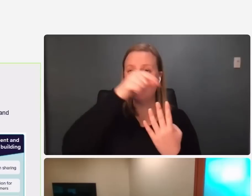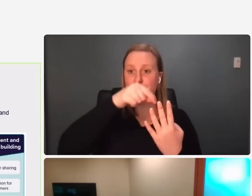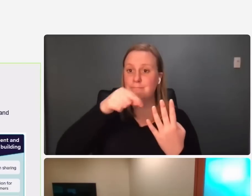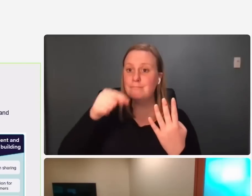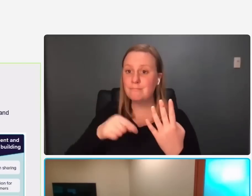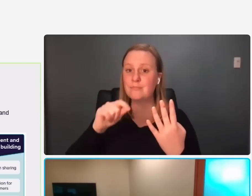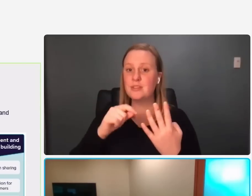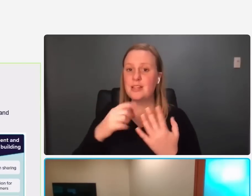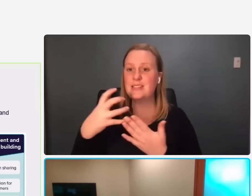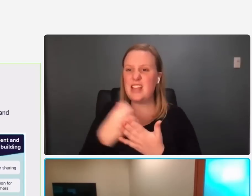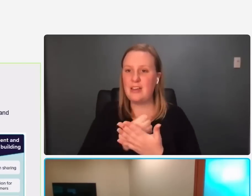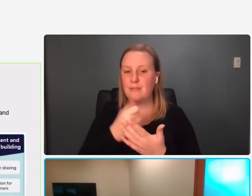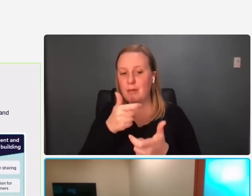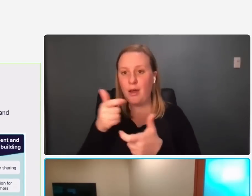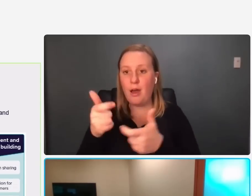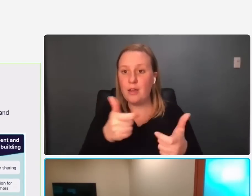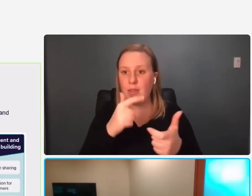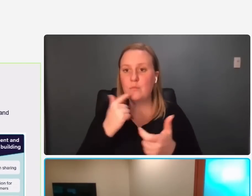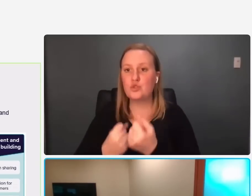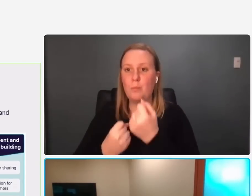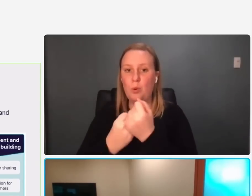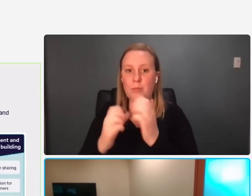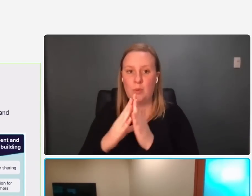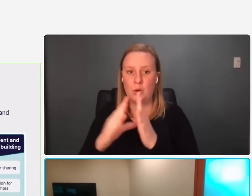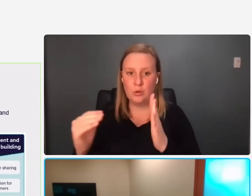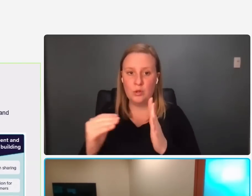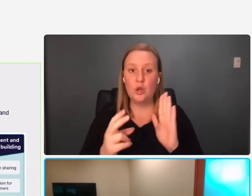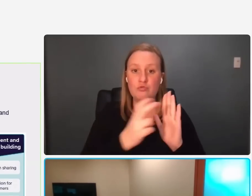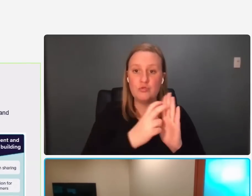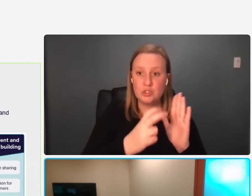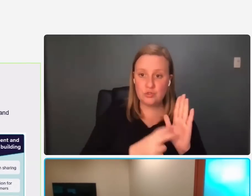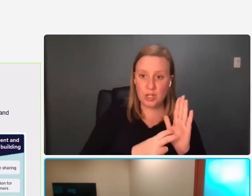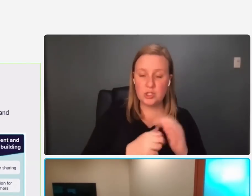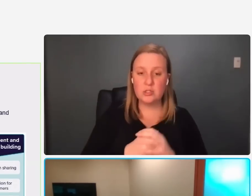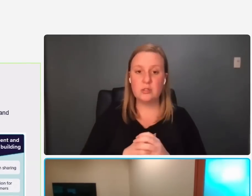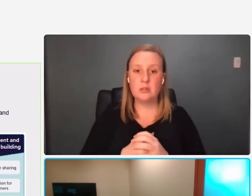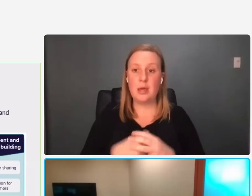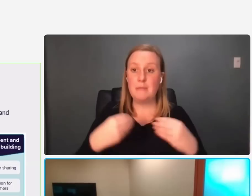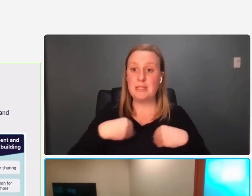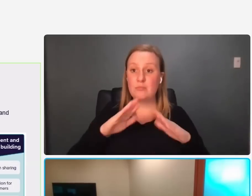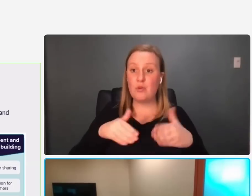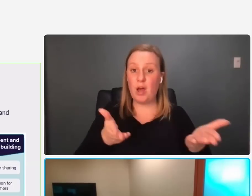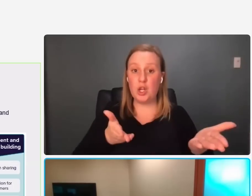So this touches on registration, provider responsibilities, market oversight and engagement and capability building.